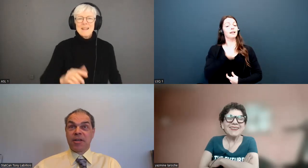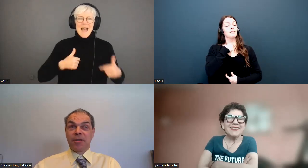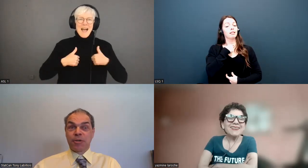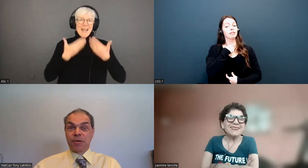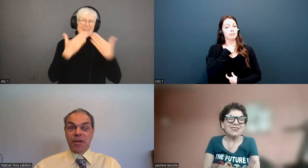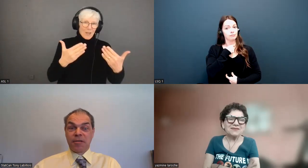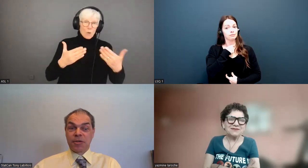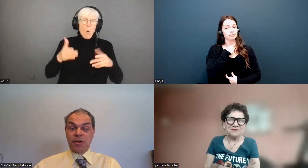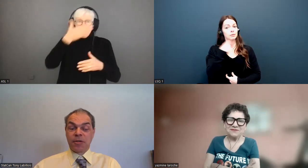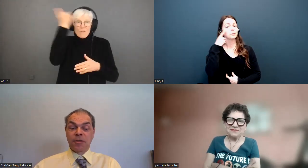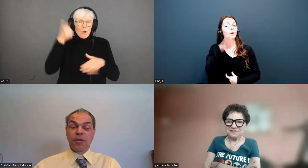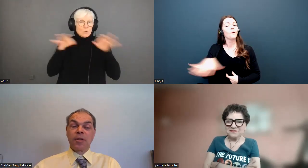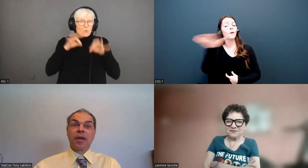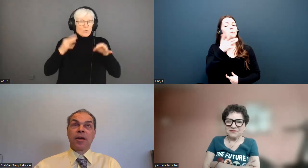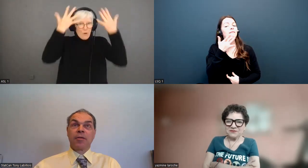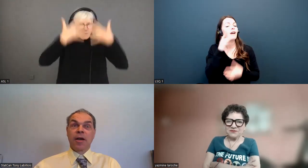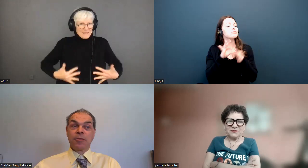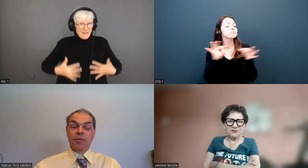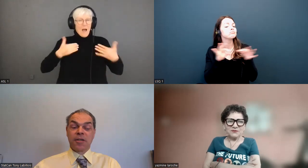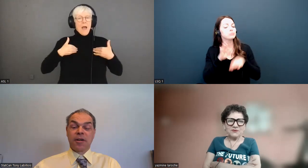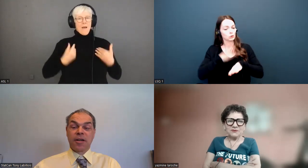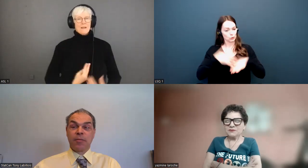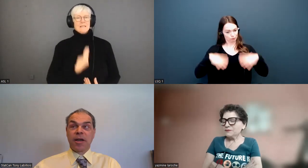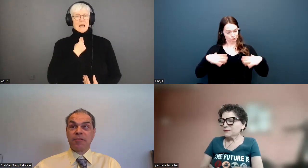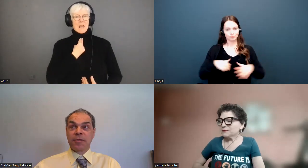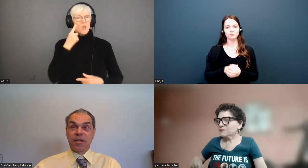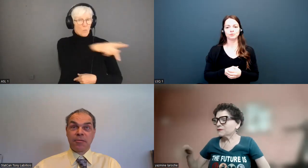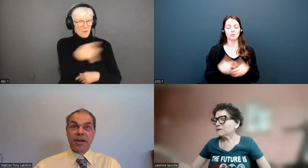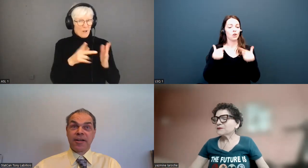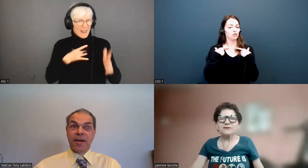a yellow shirt. I have short, I used to say dark hair but I have to say gray hair now